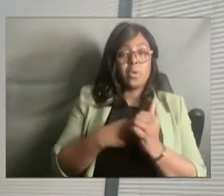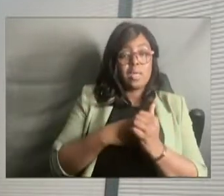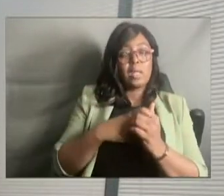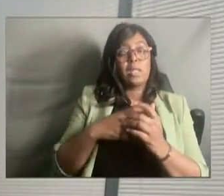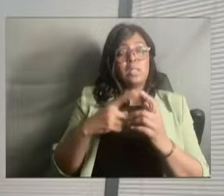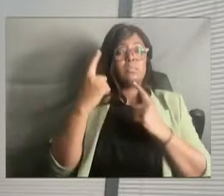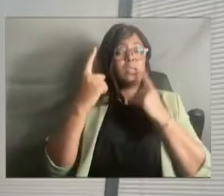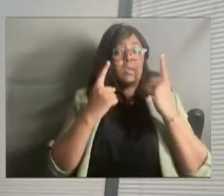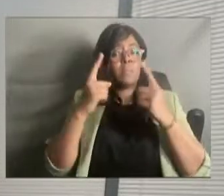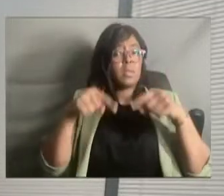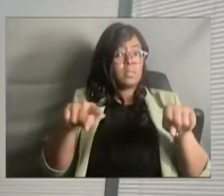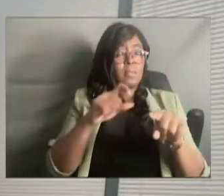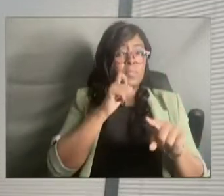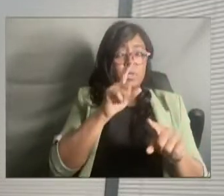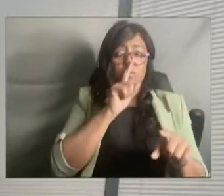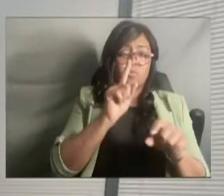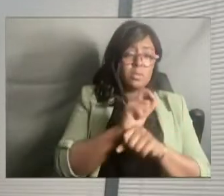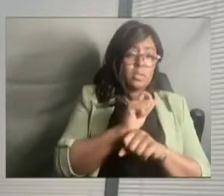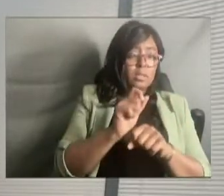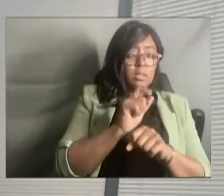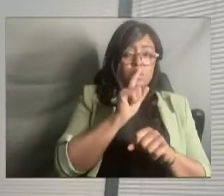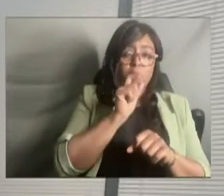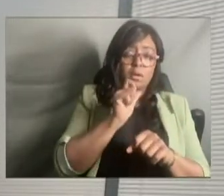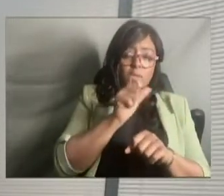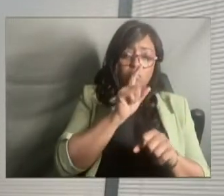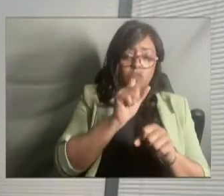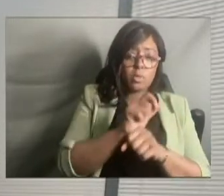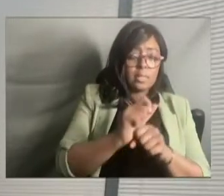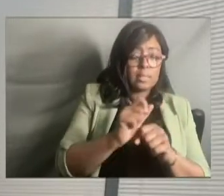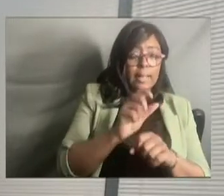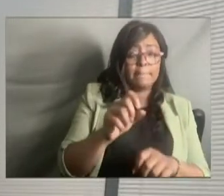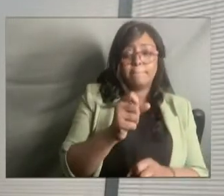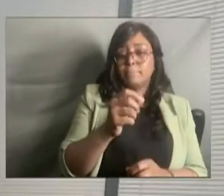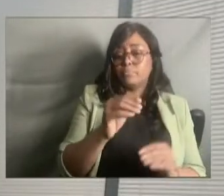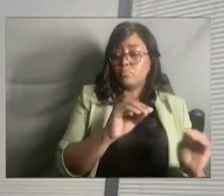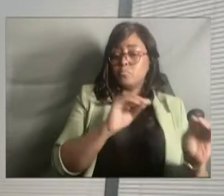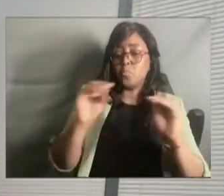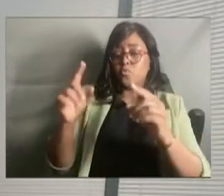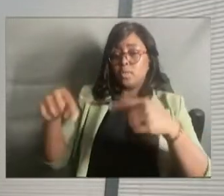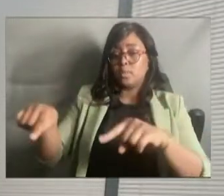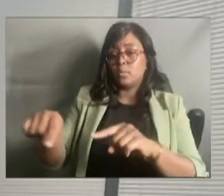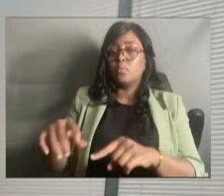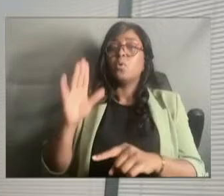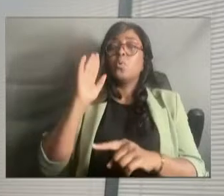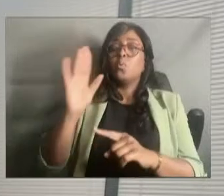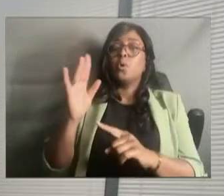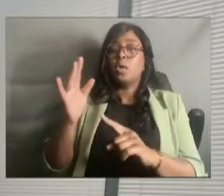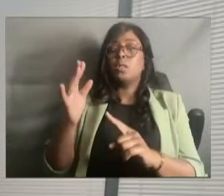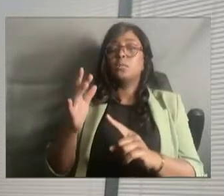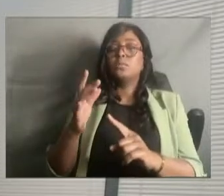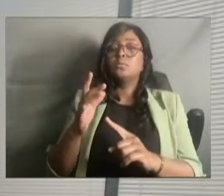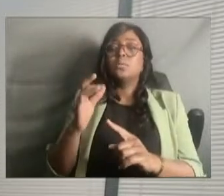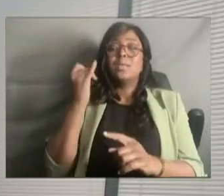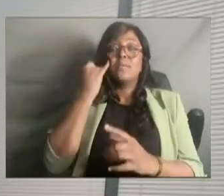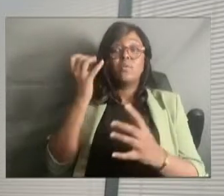be more about how we account for them, not necessarily moving